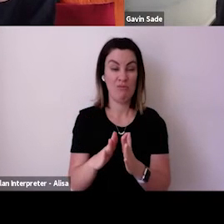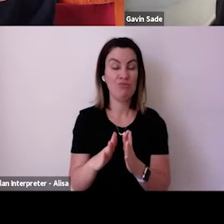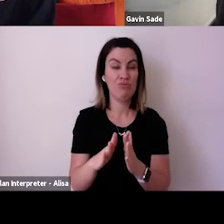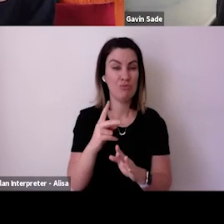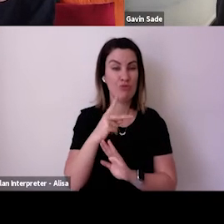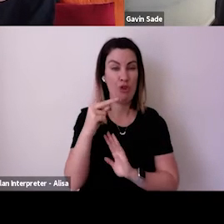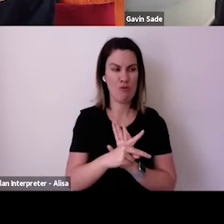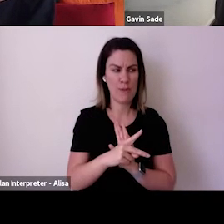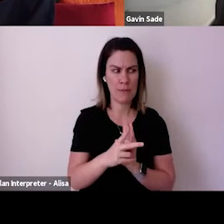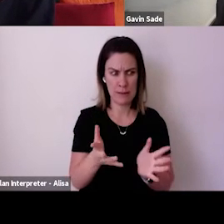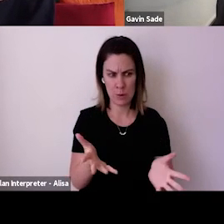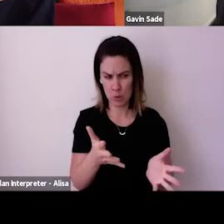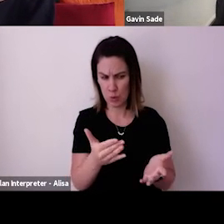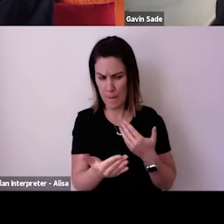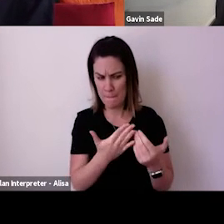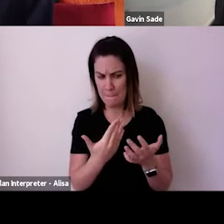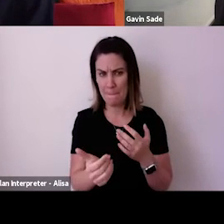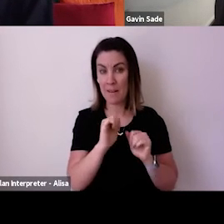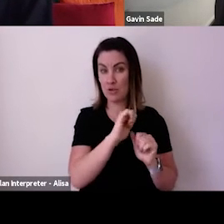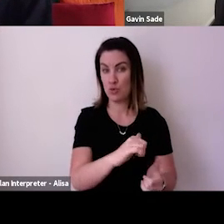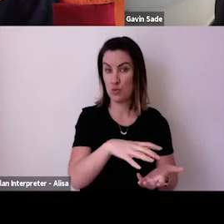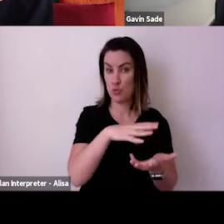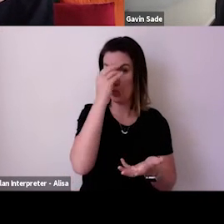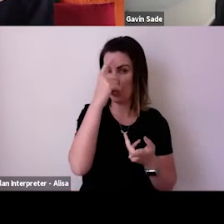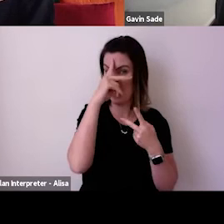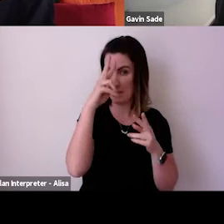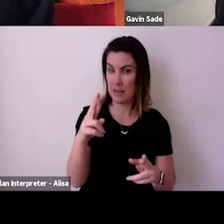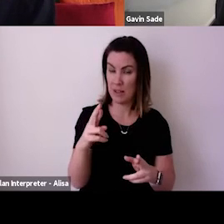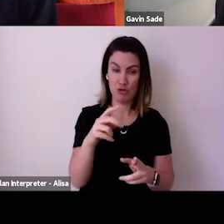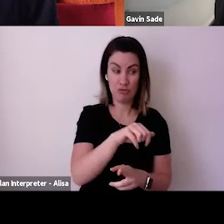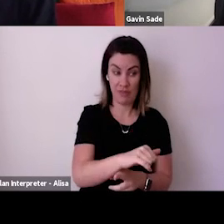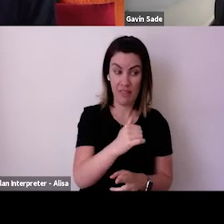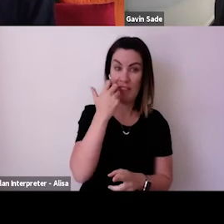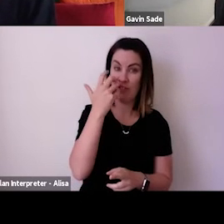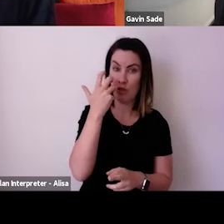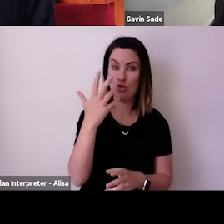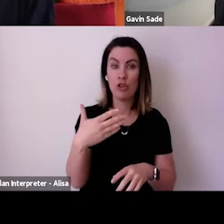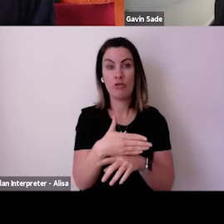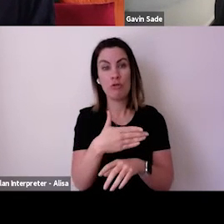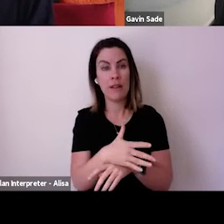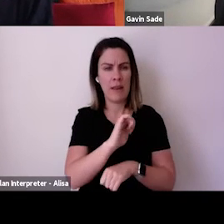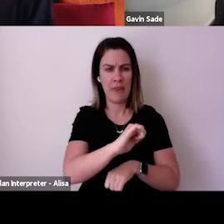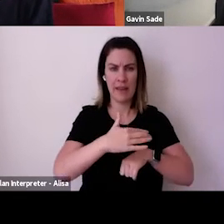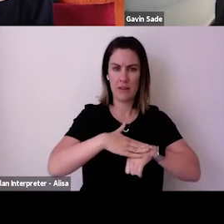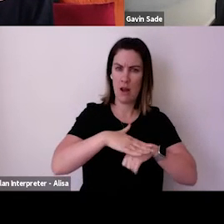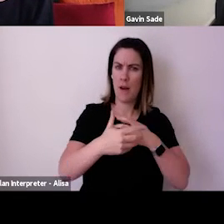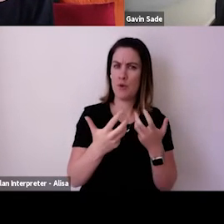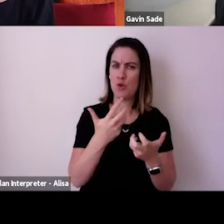expectations of their time at university and of their future careers , alongside the realities of